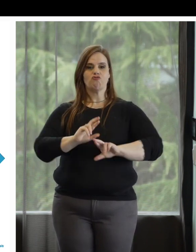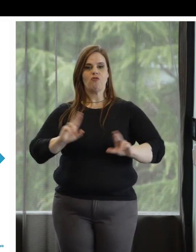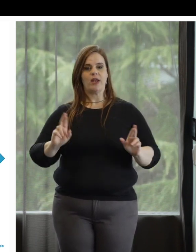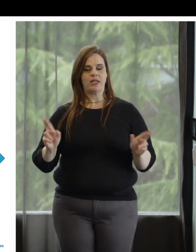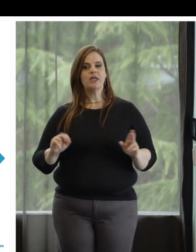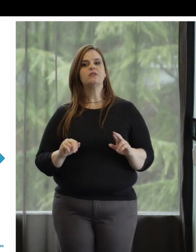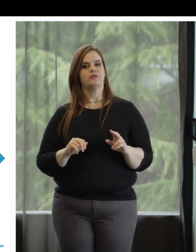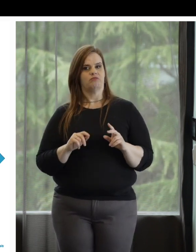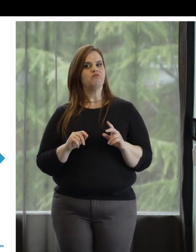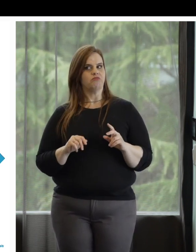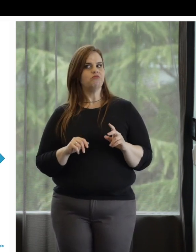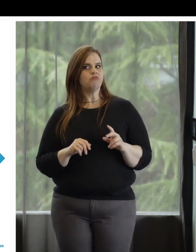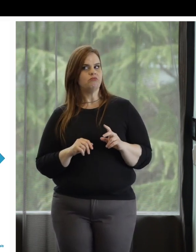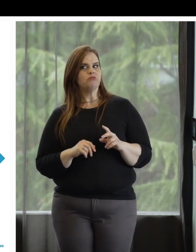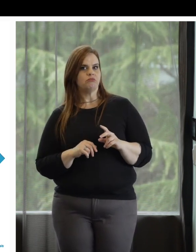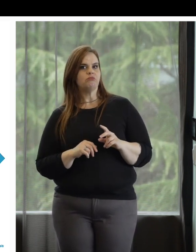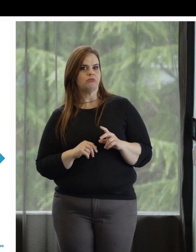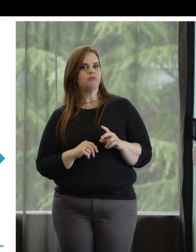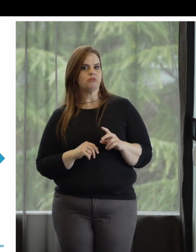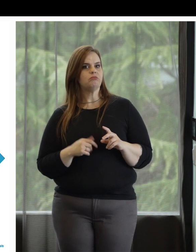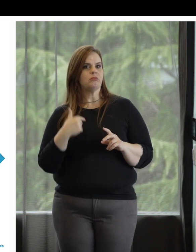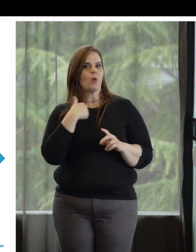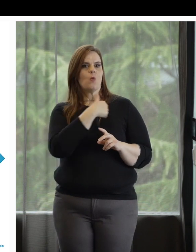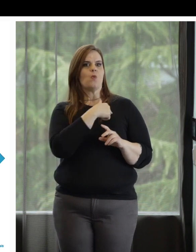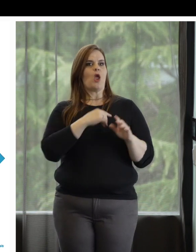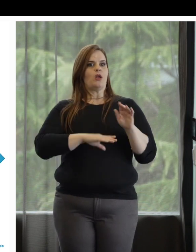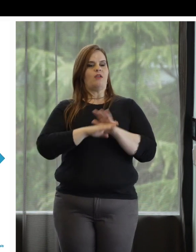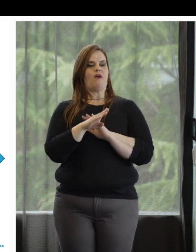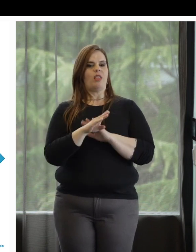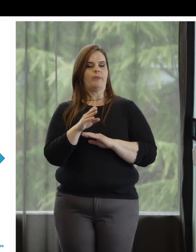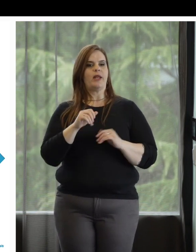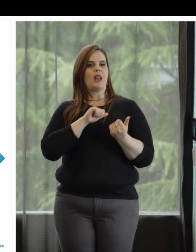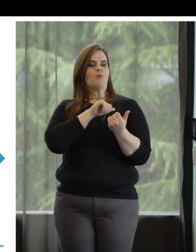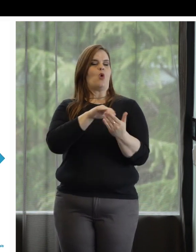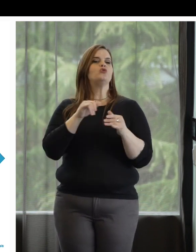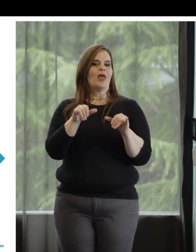We're developing an approach that is consistent with other